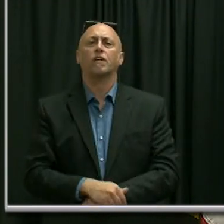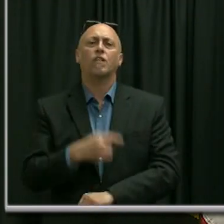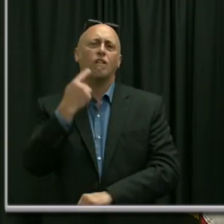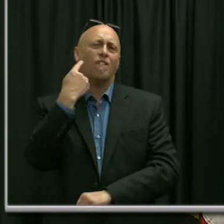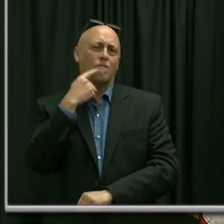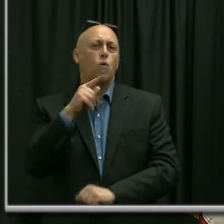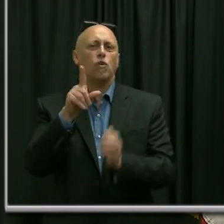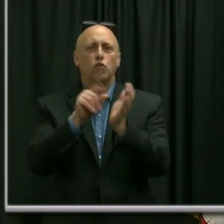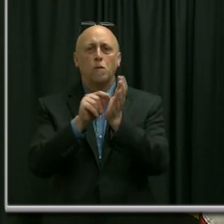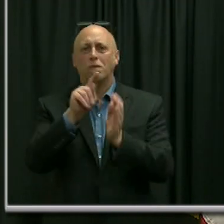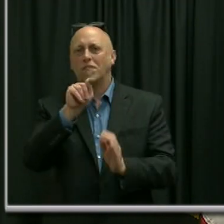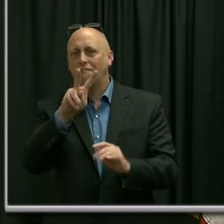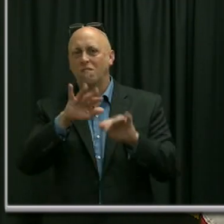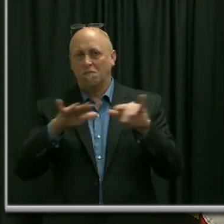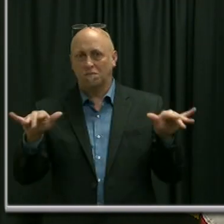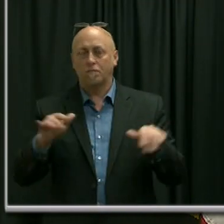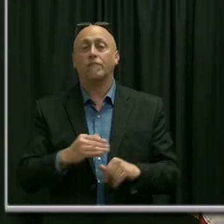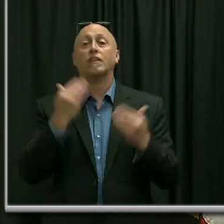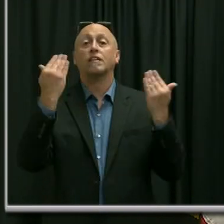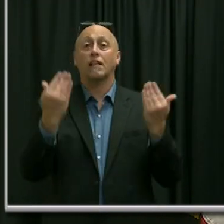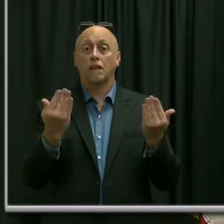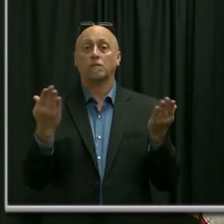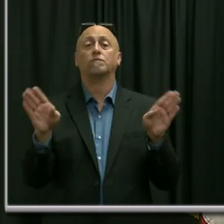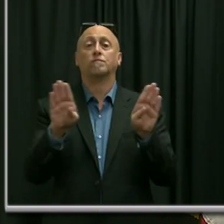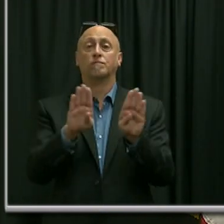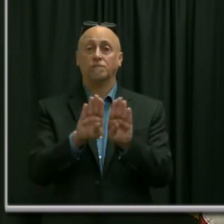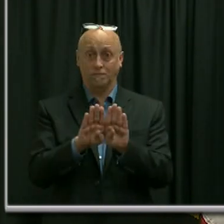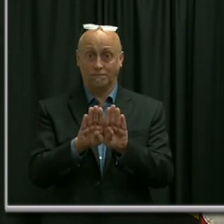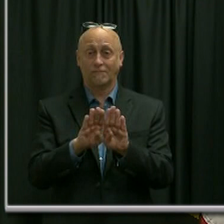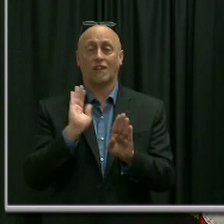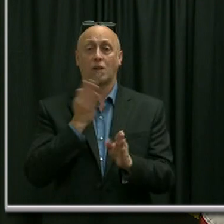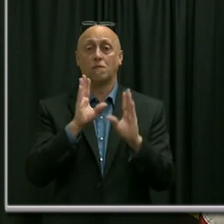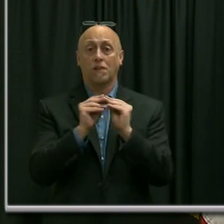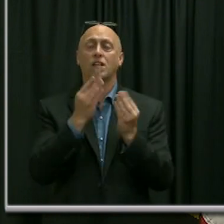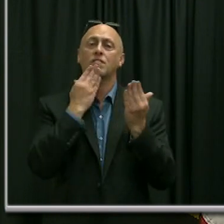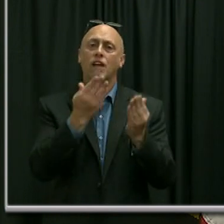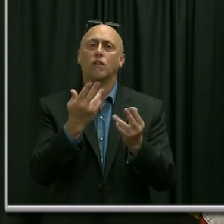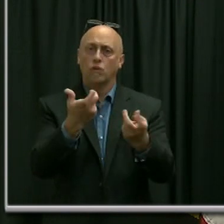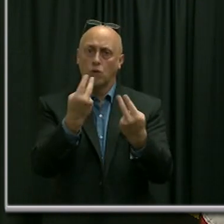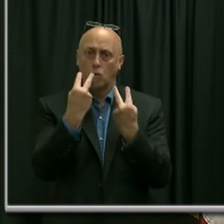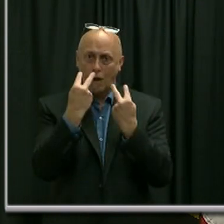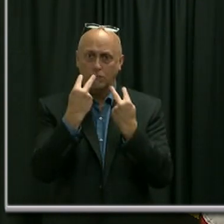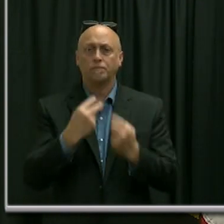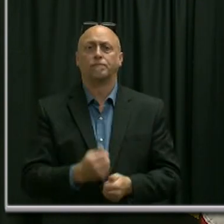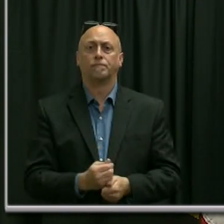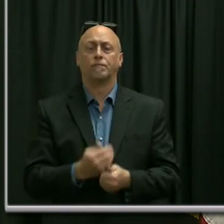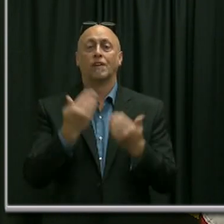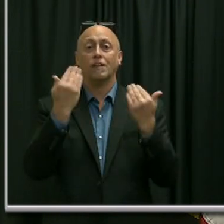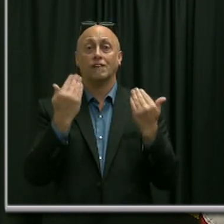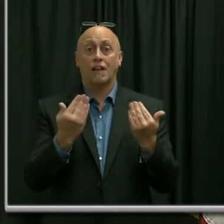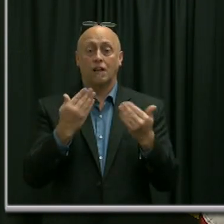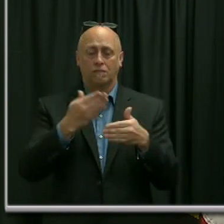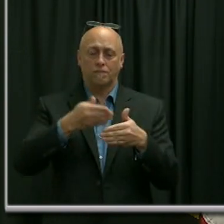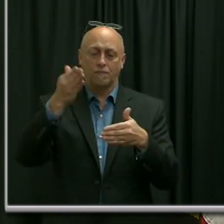PRESS LATER TODAY SO WE'LL WRAP UP AT THIS TIME- THANK YOU